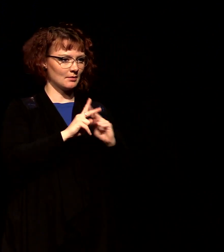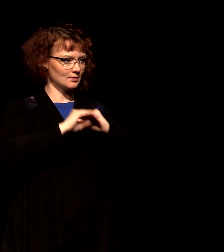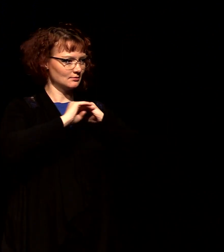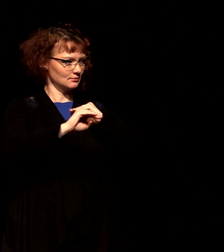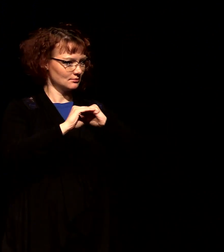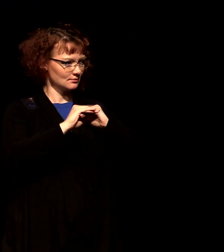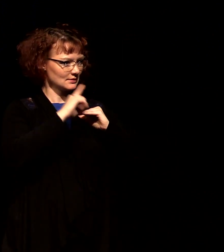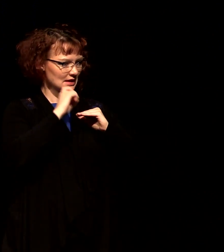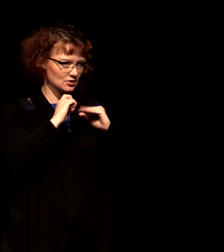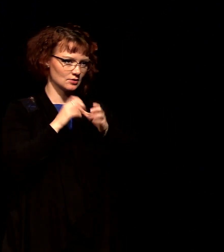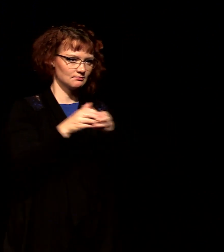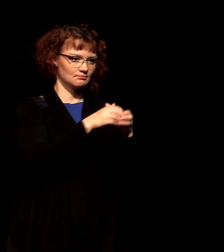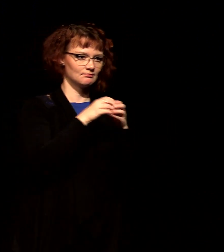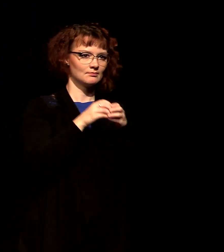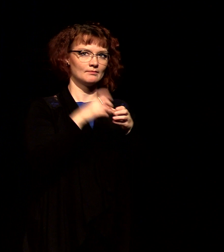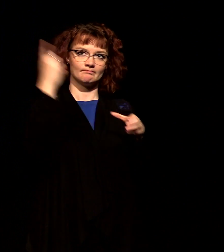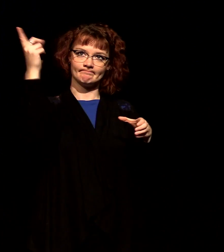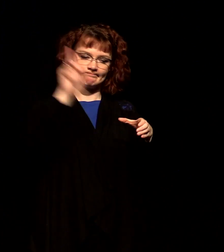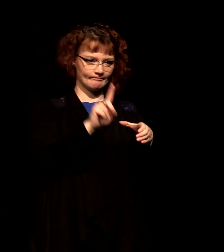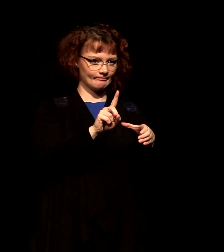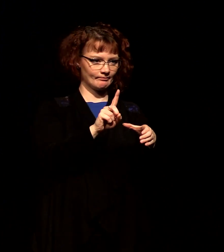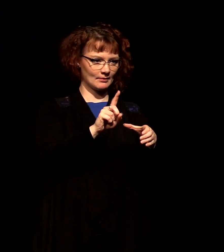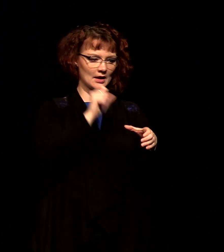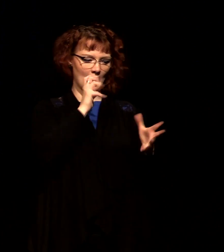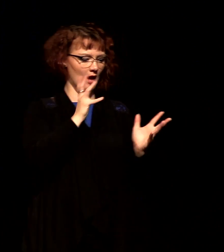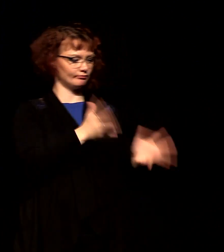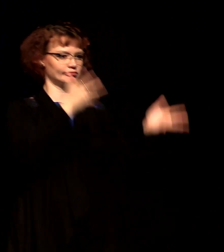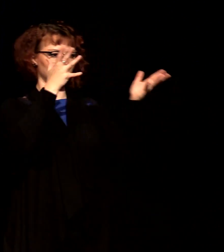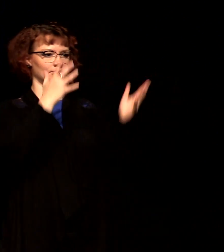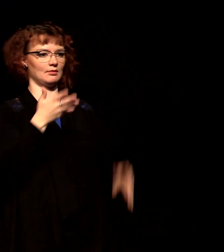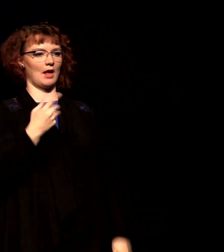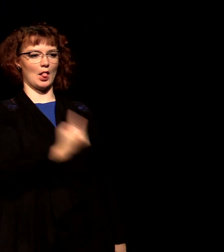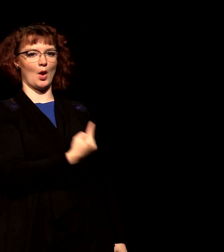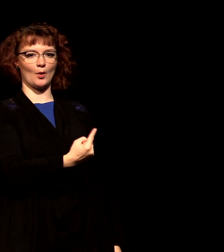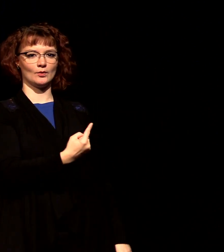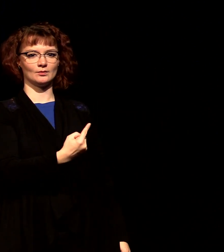my husband and I have four kids and our youngest child was